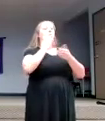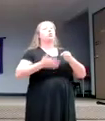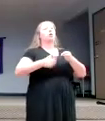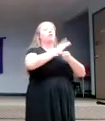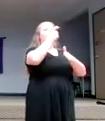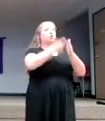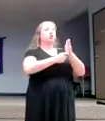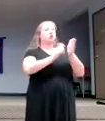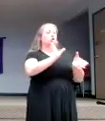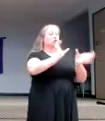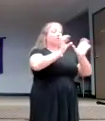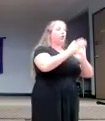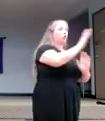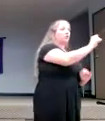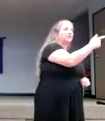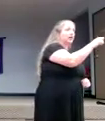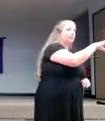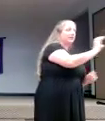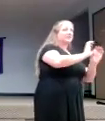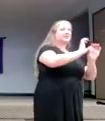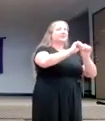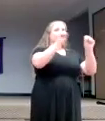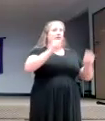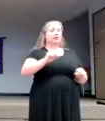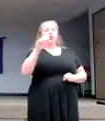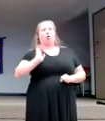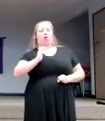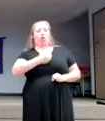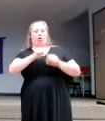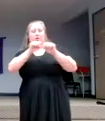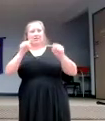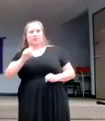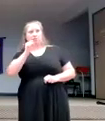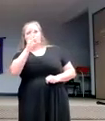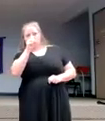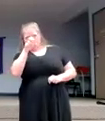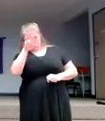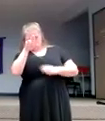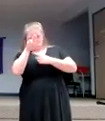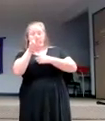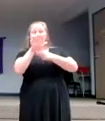converting your septic system to EVMWD sewer system. I can't stress... enough that this